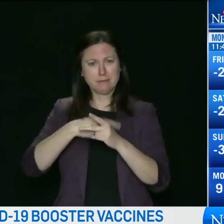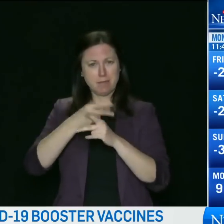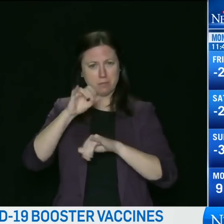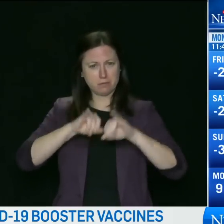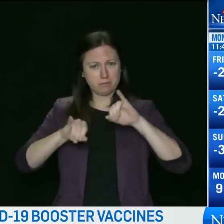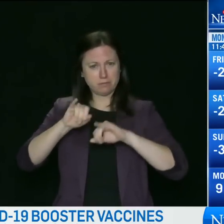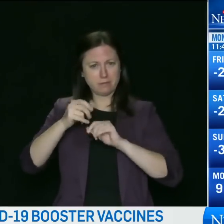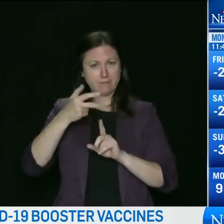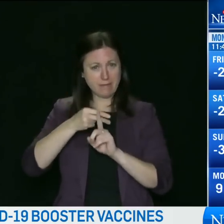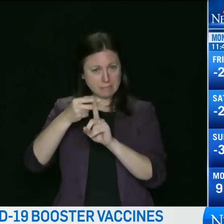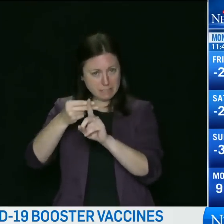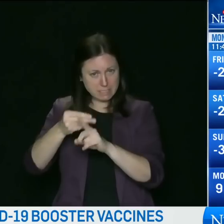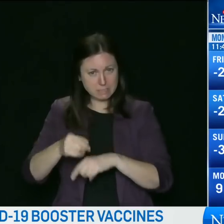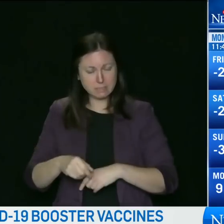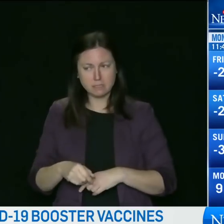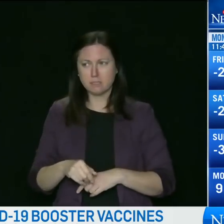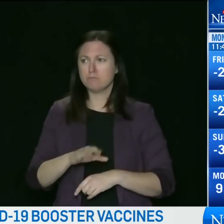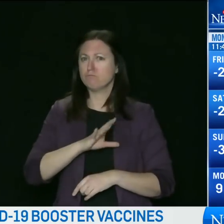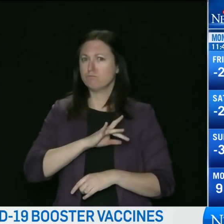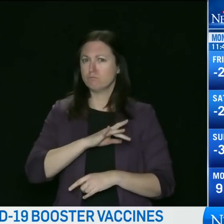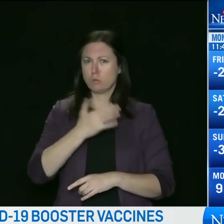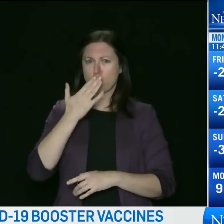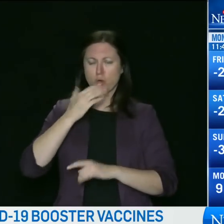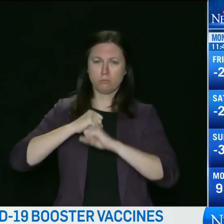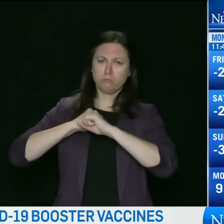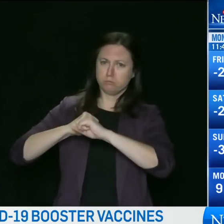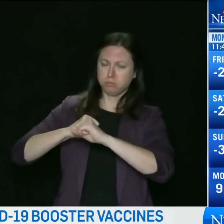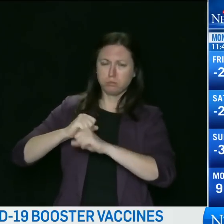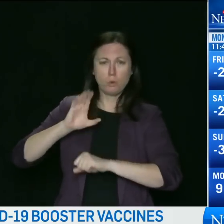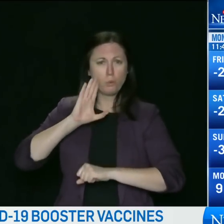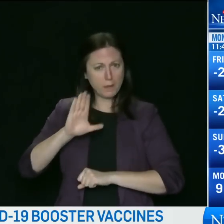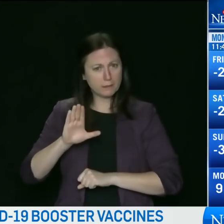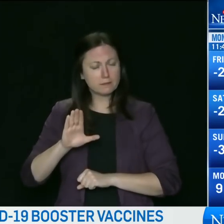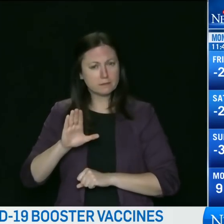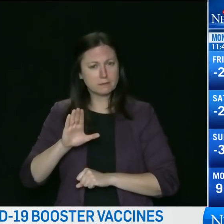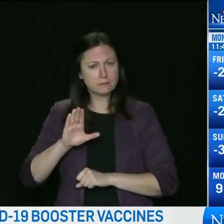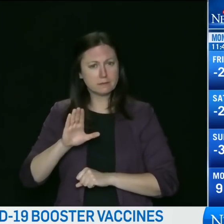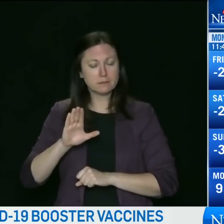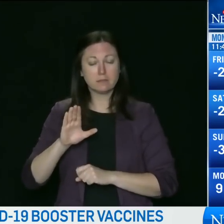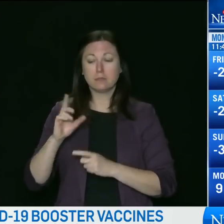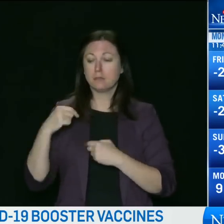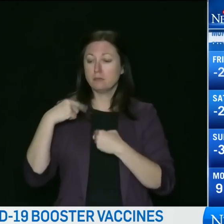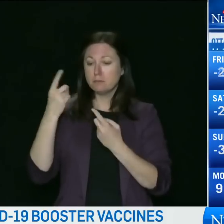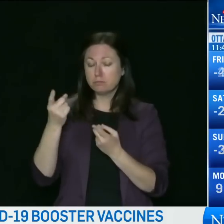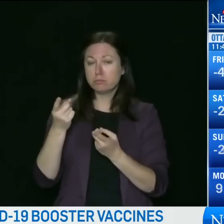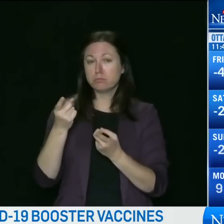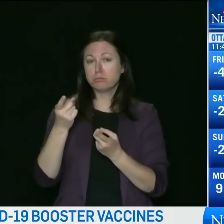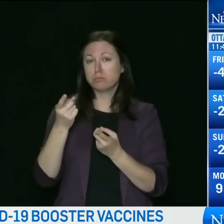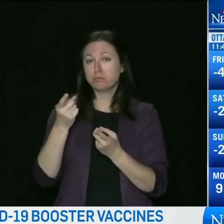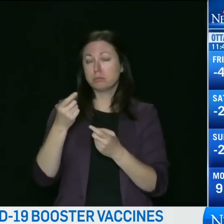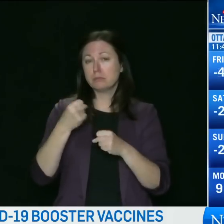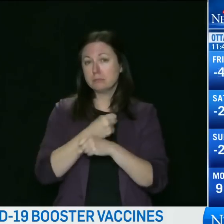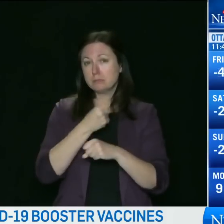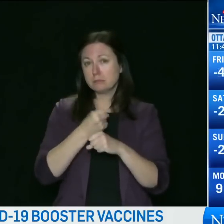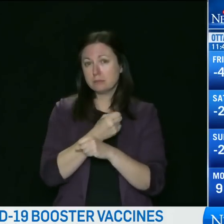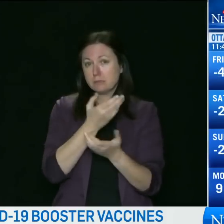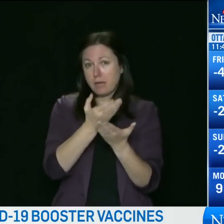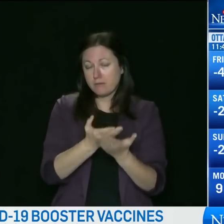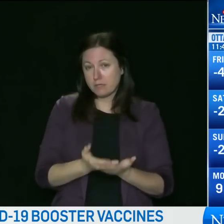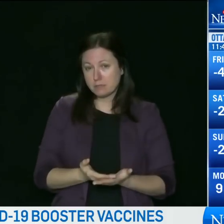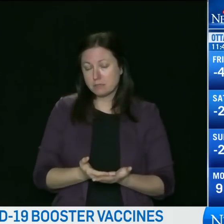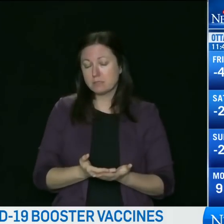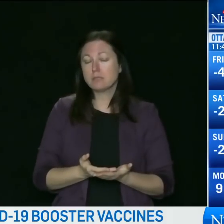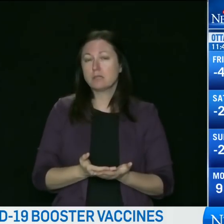THEY ARE BOTH mRNA VACCINES.